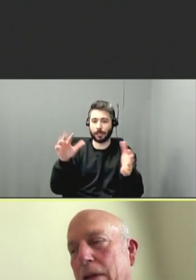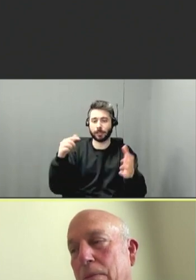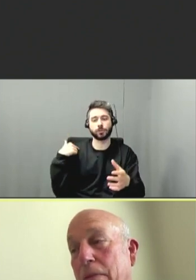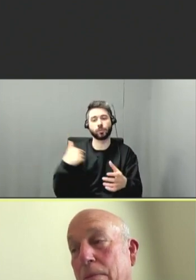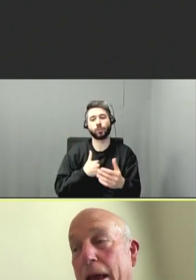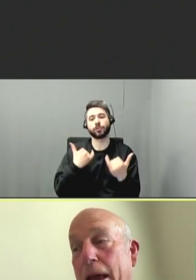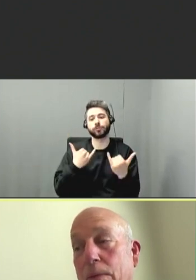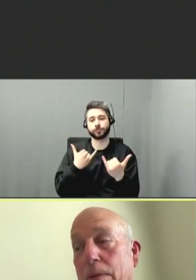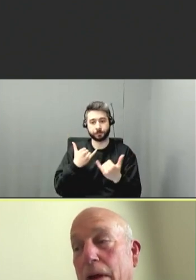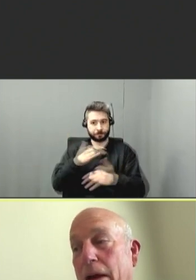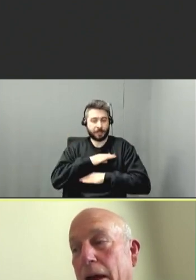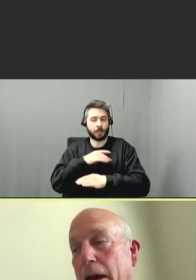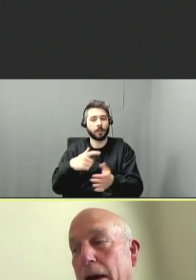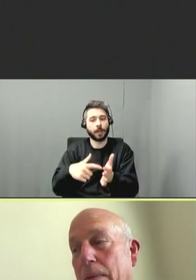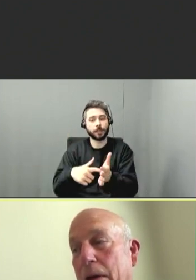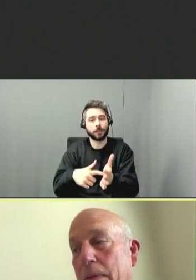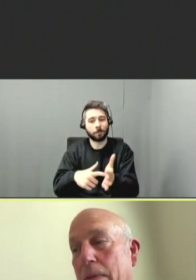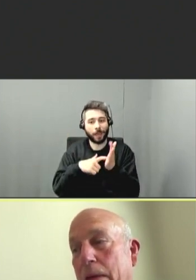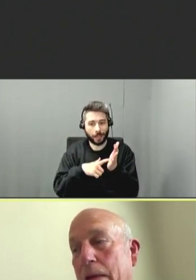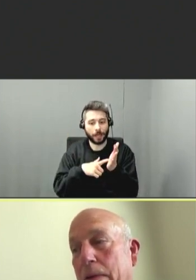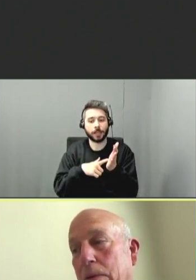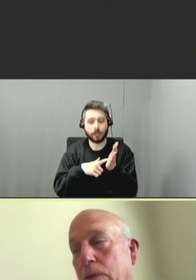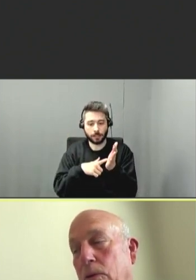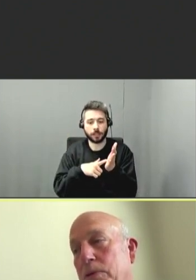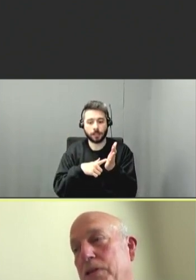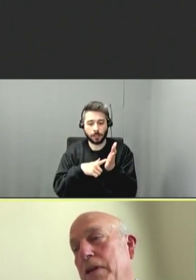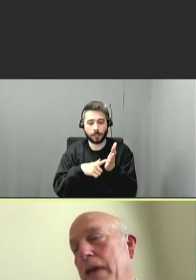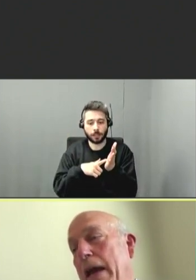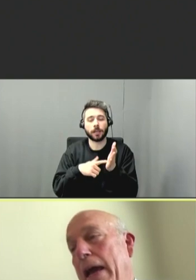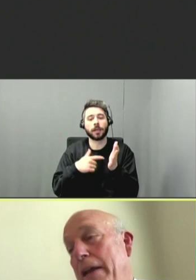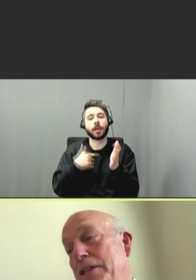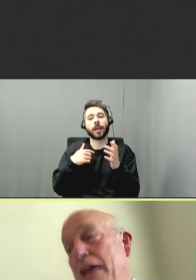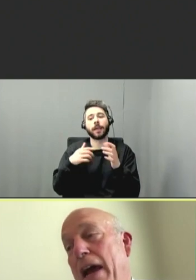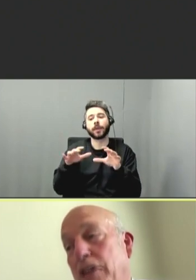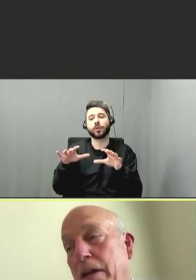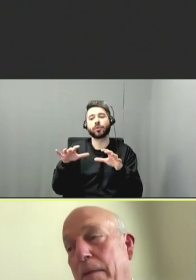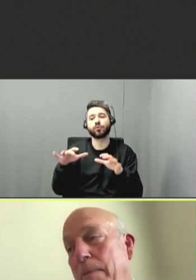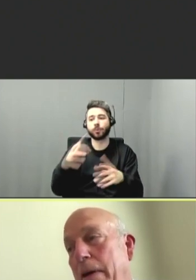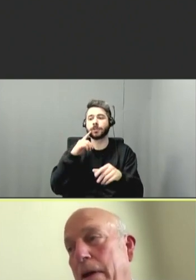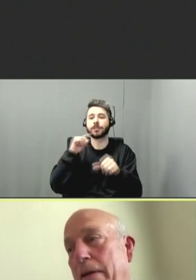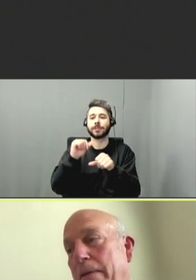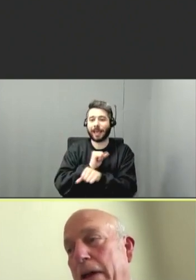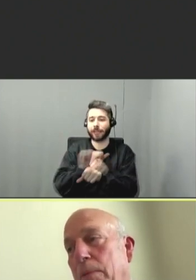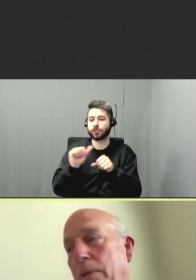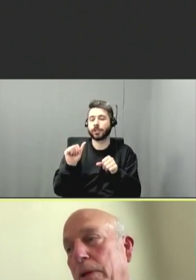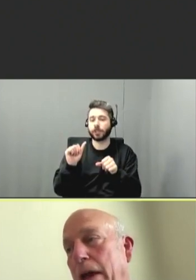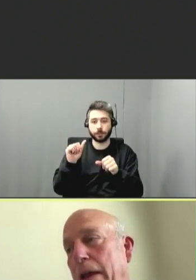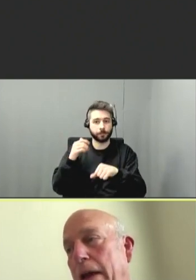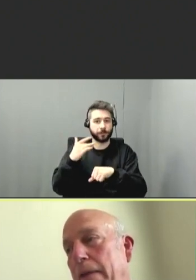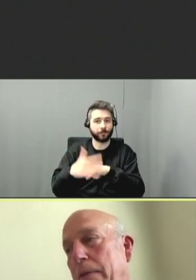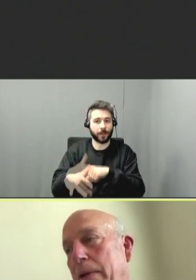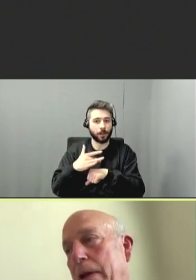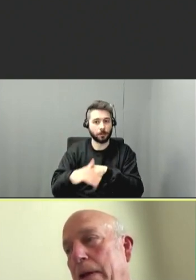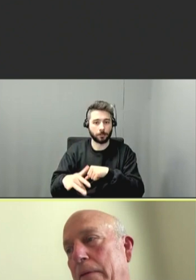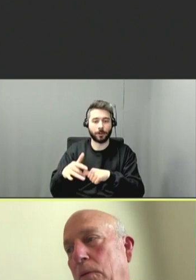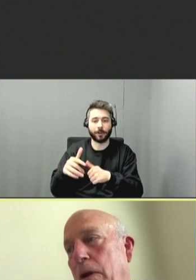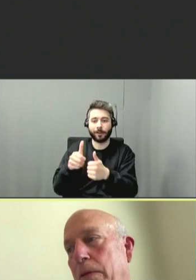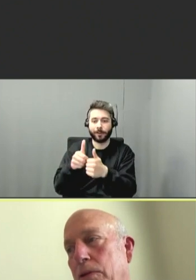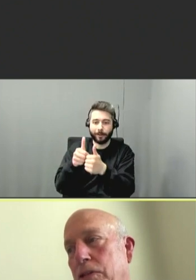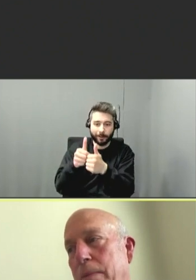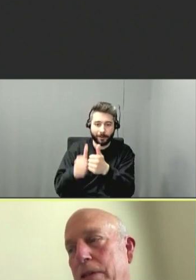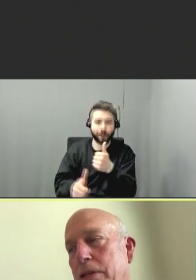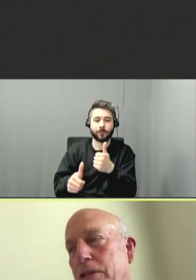the demand in the groups, and it is actually available at every one of those immunization